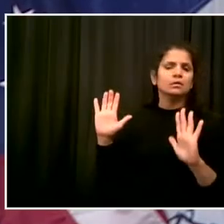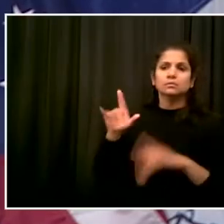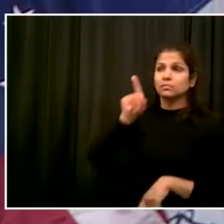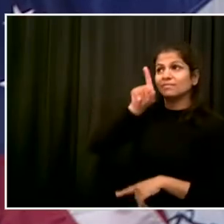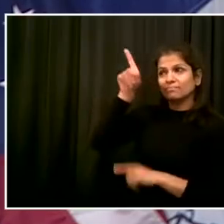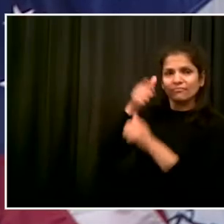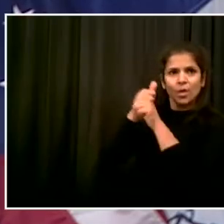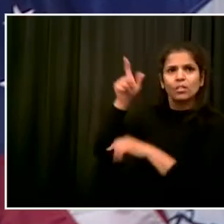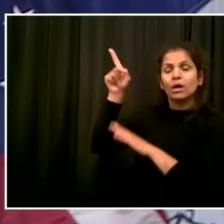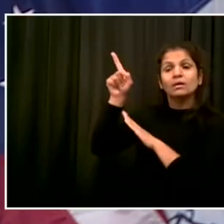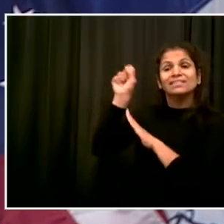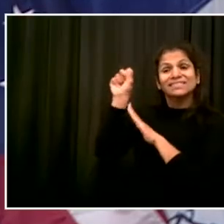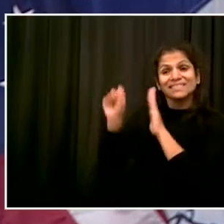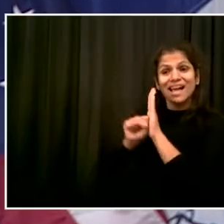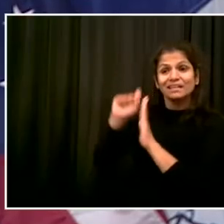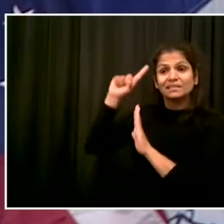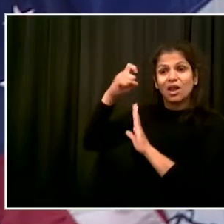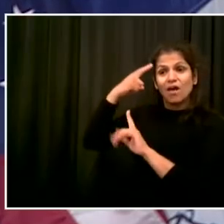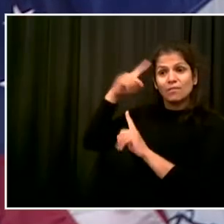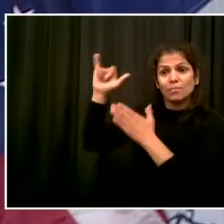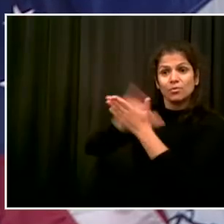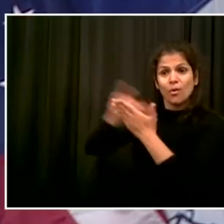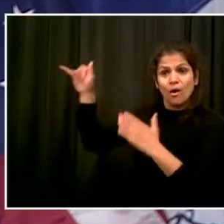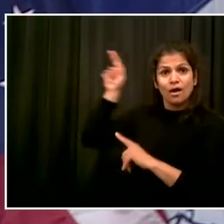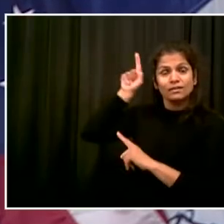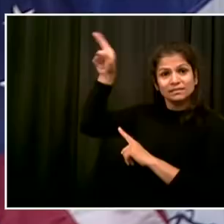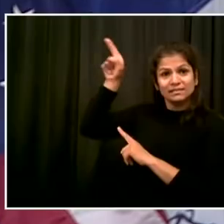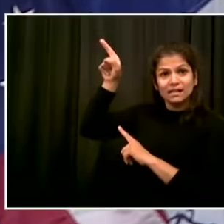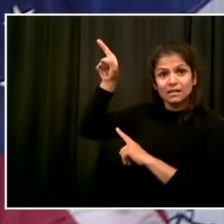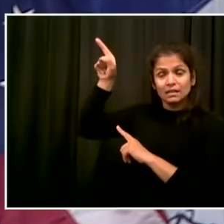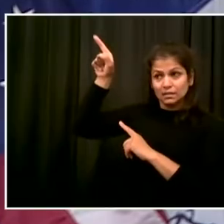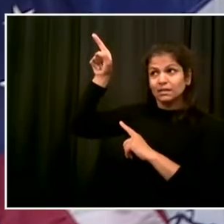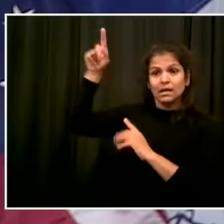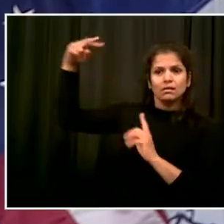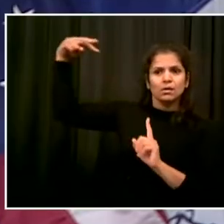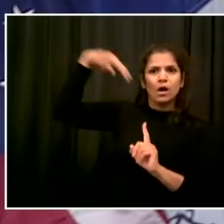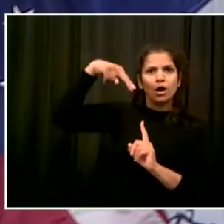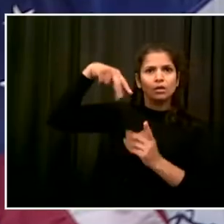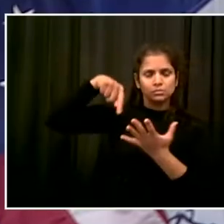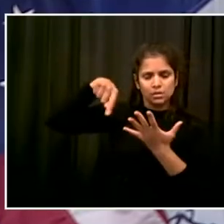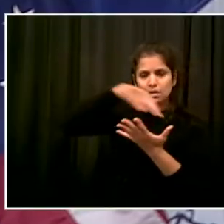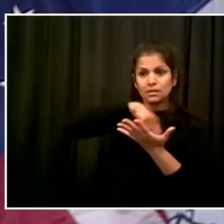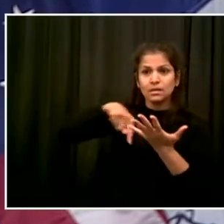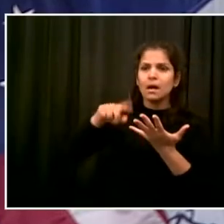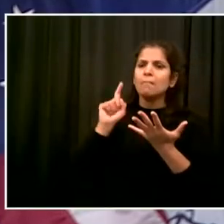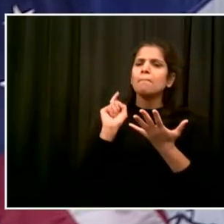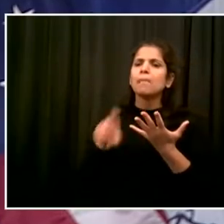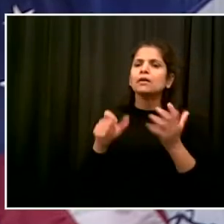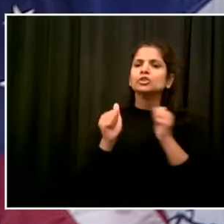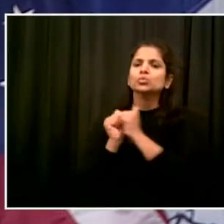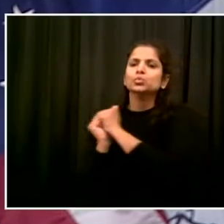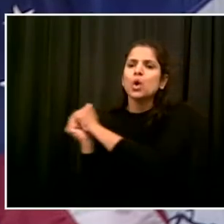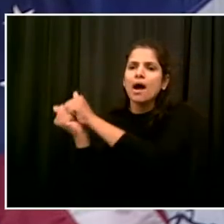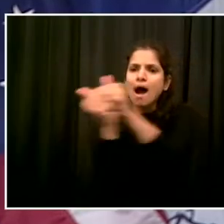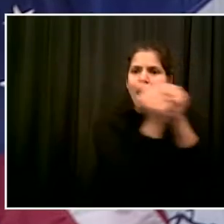THIS IS HOW WE